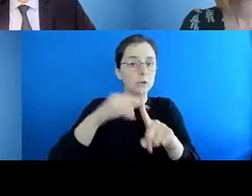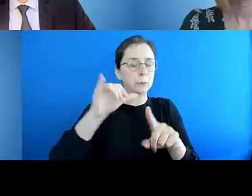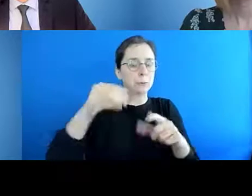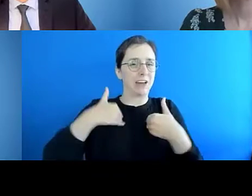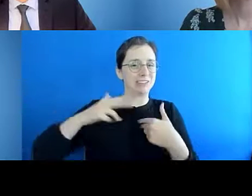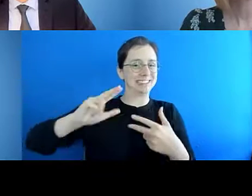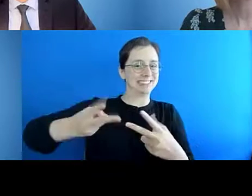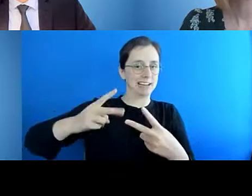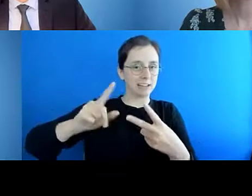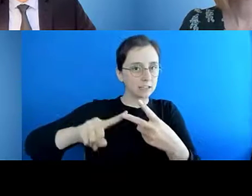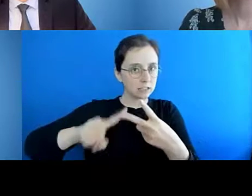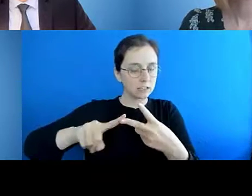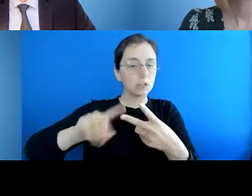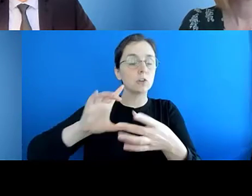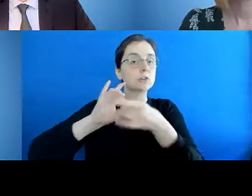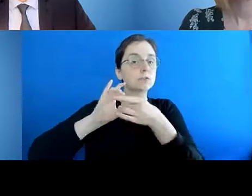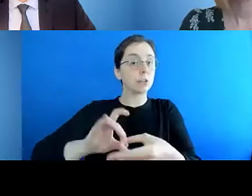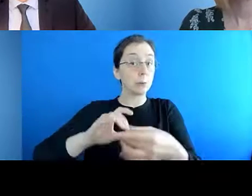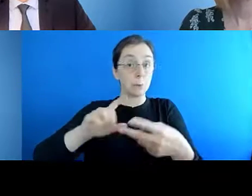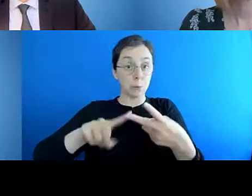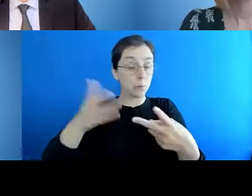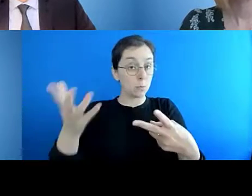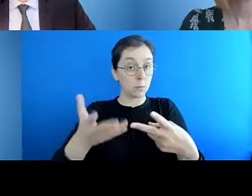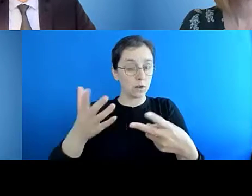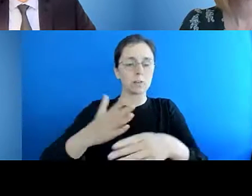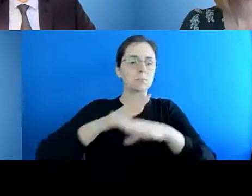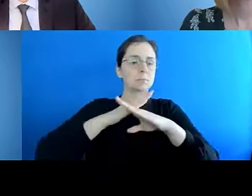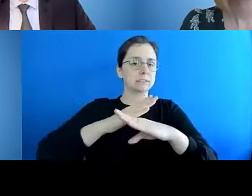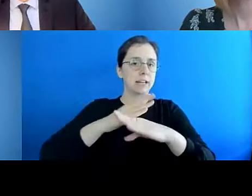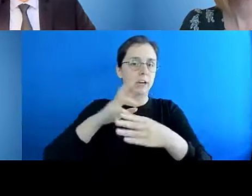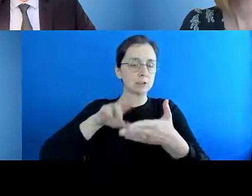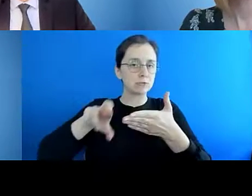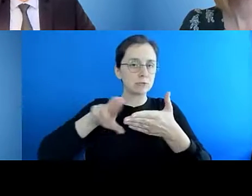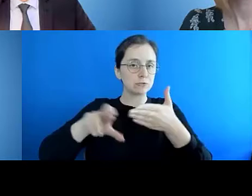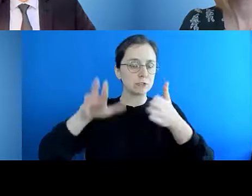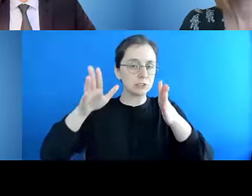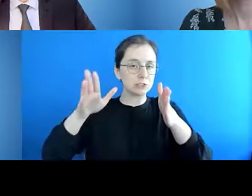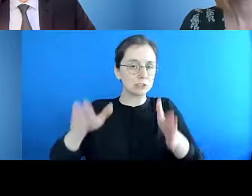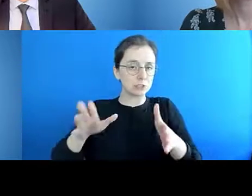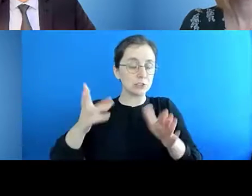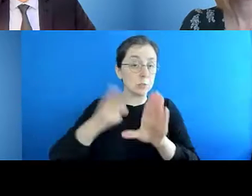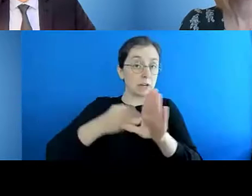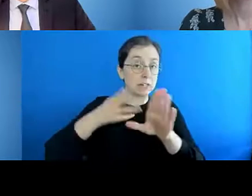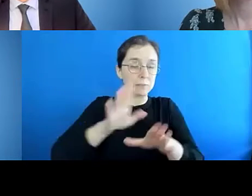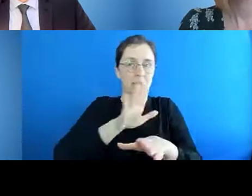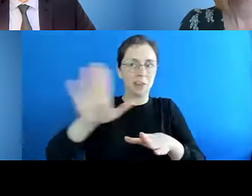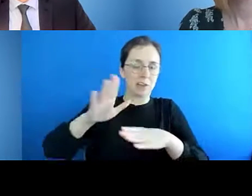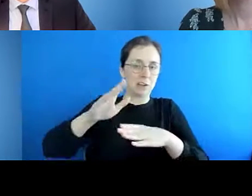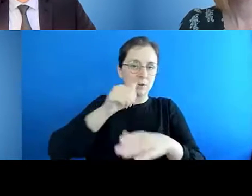on protecting research participant privacy that goes into a little bit more detail about what NIH